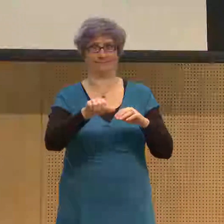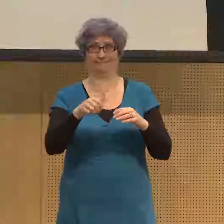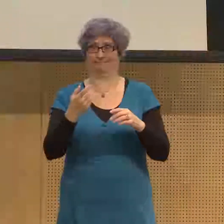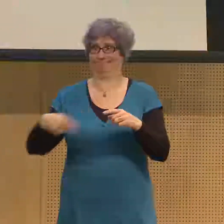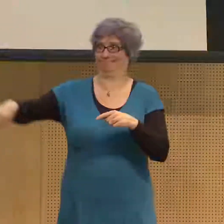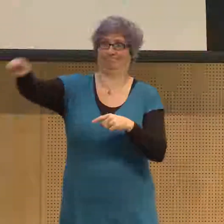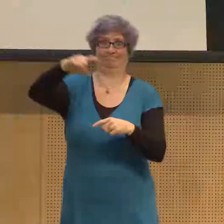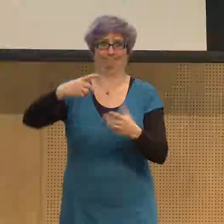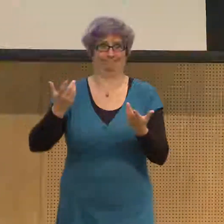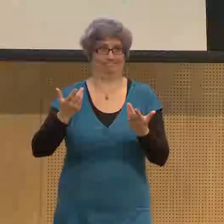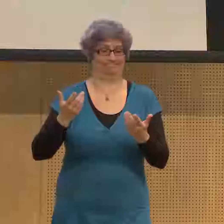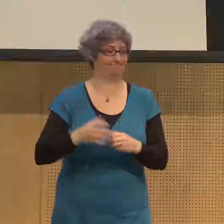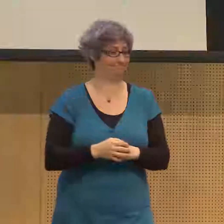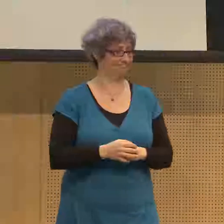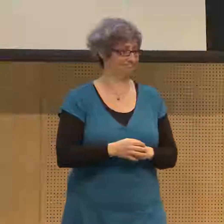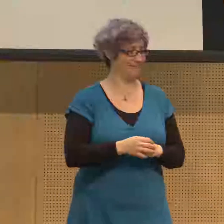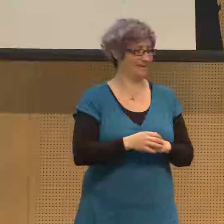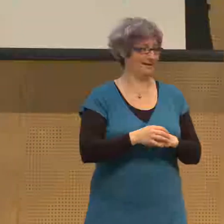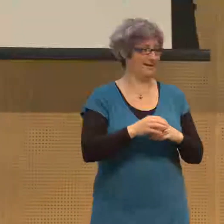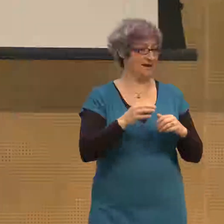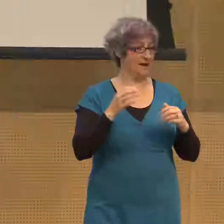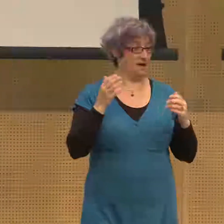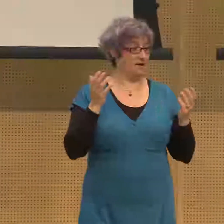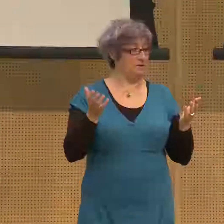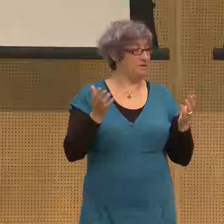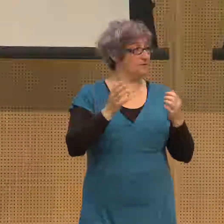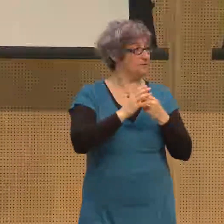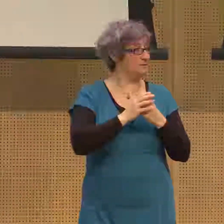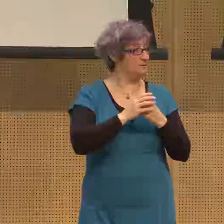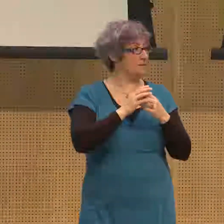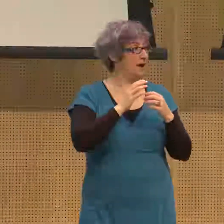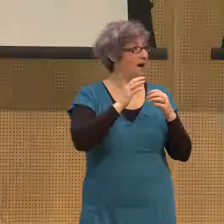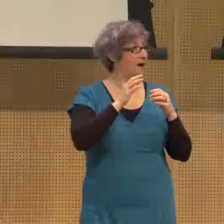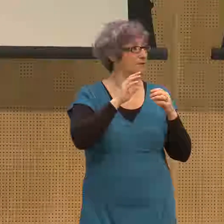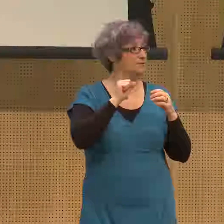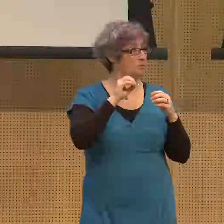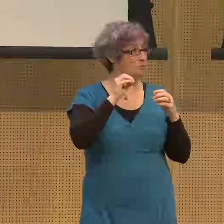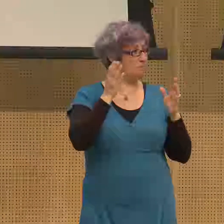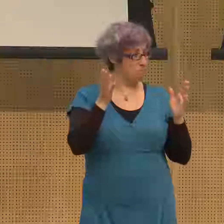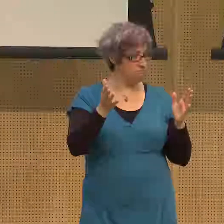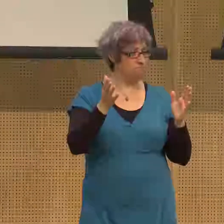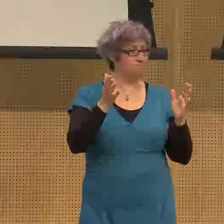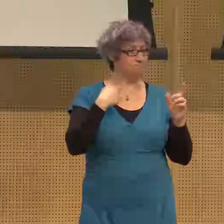I was...more than any of you.